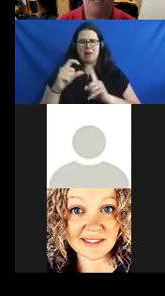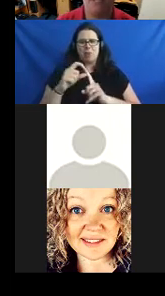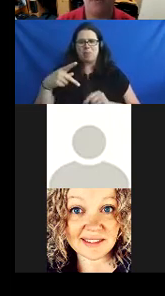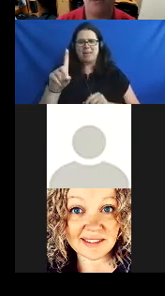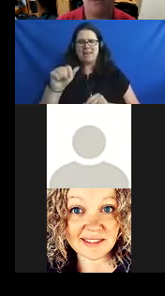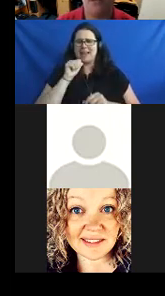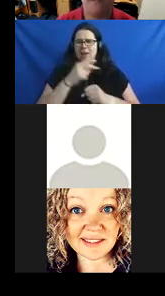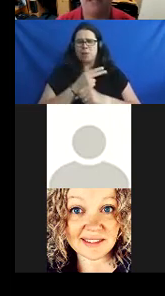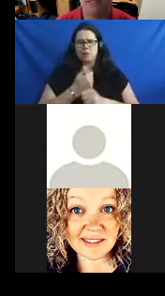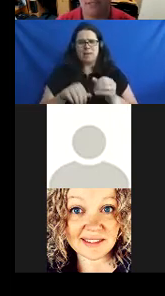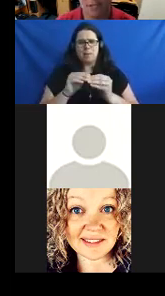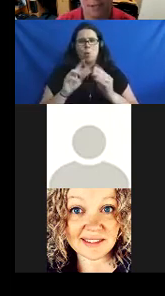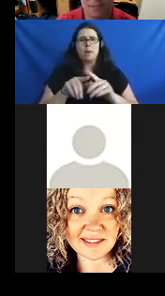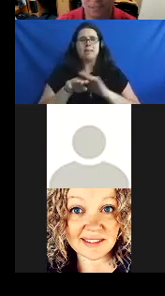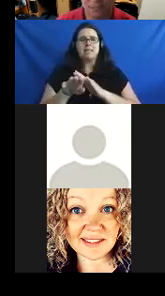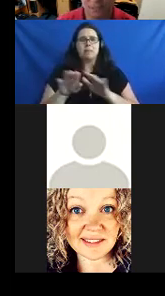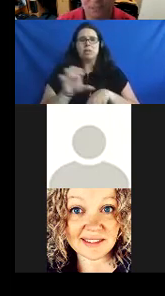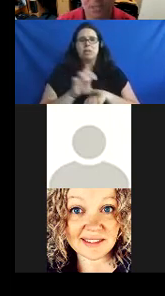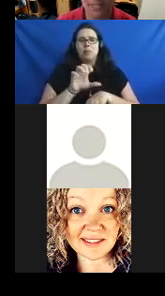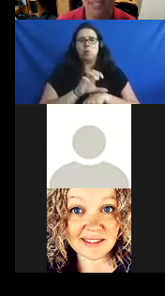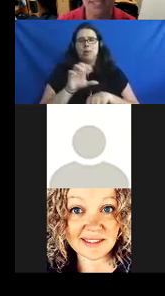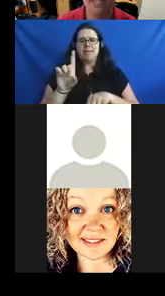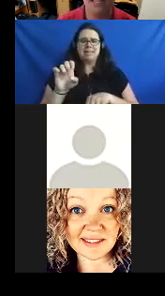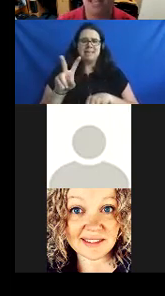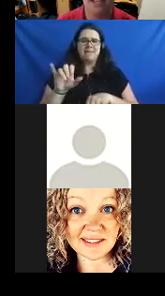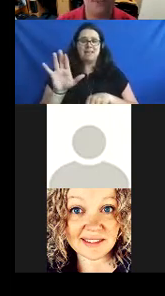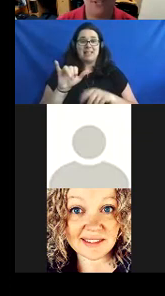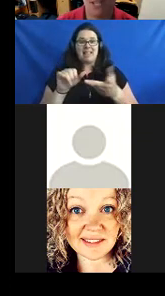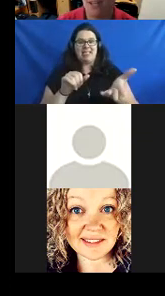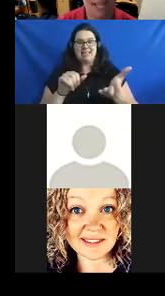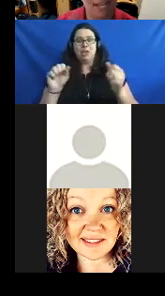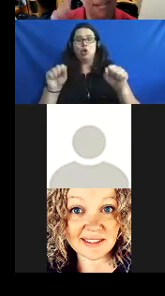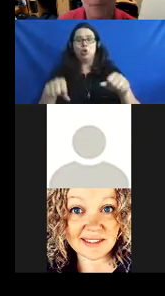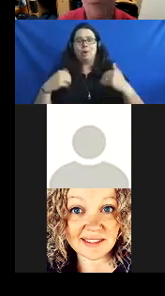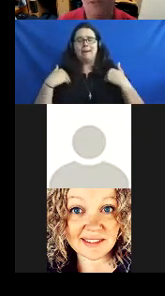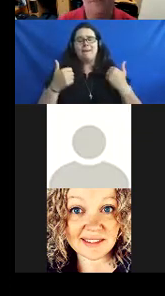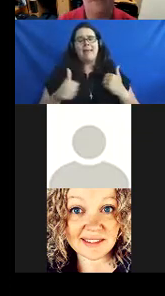DEVICES LIKE THESE COULD HAVE ANY NUMBER OF THE FEATURES